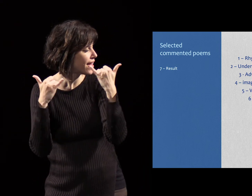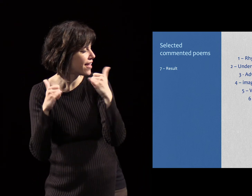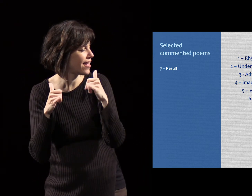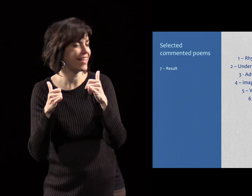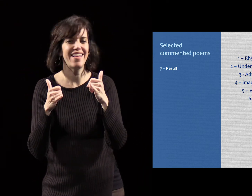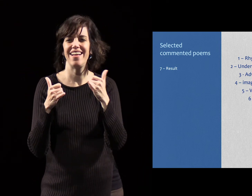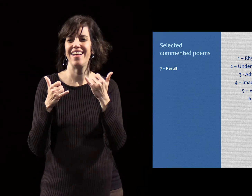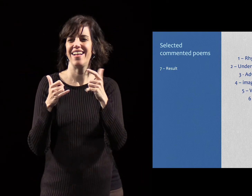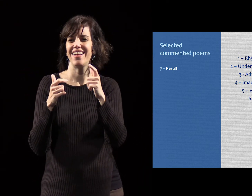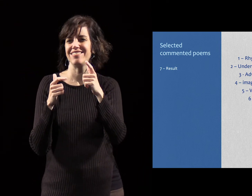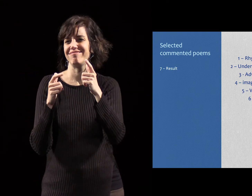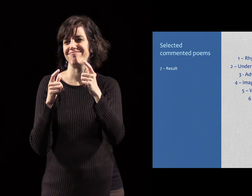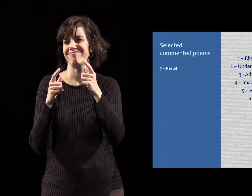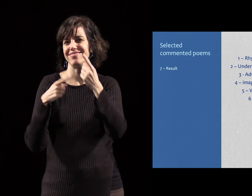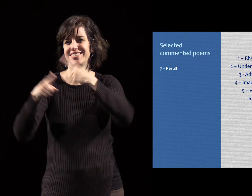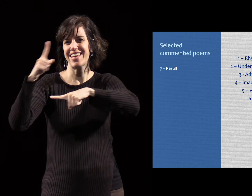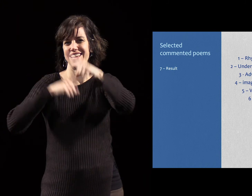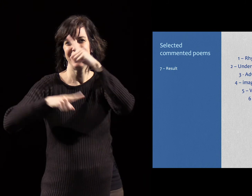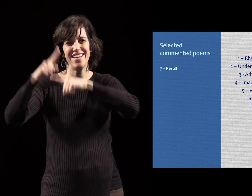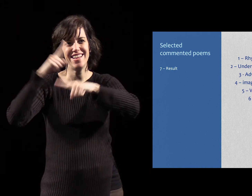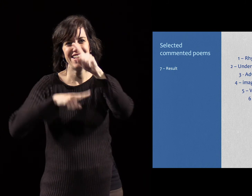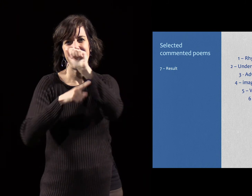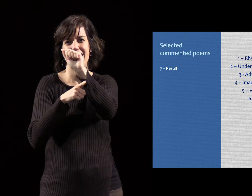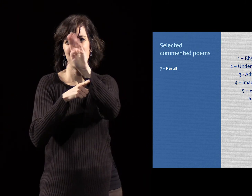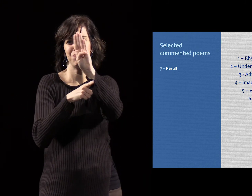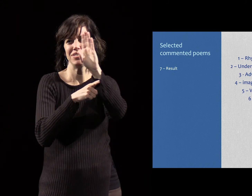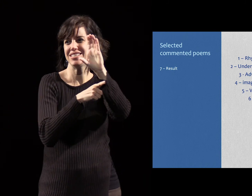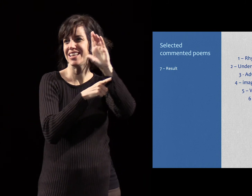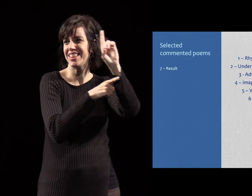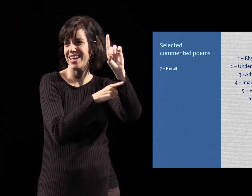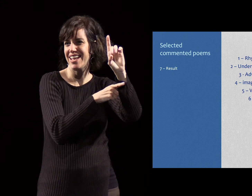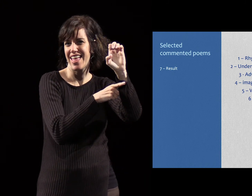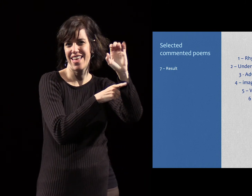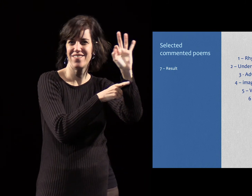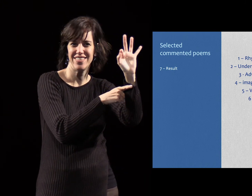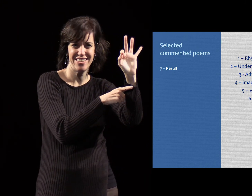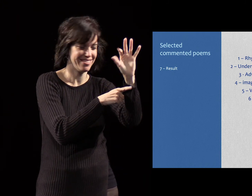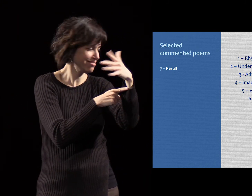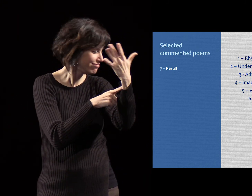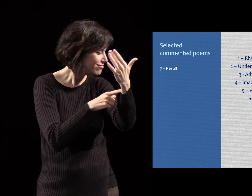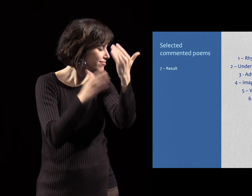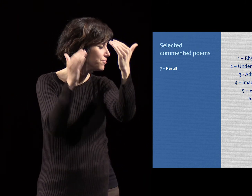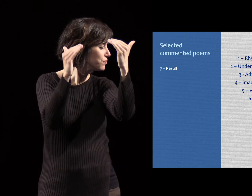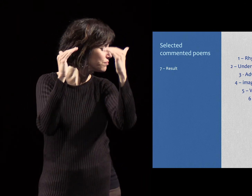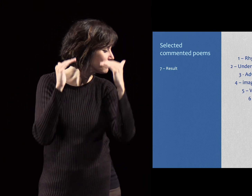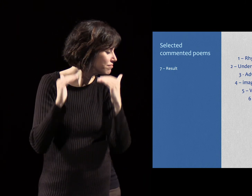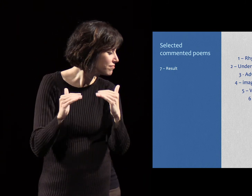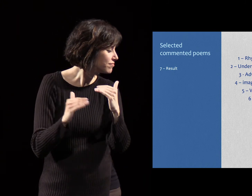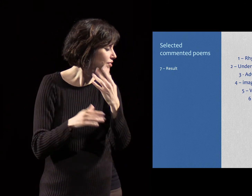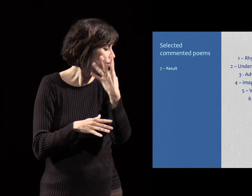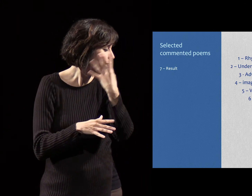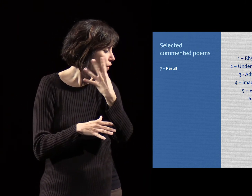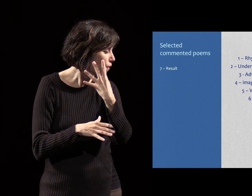Rhymes and rhythms, aesthetics, playing with signs and letters, such as an ABC story.